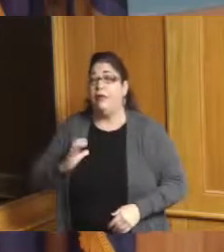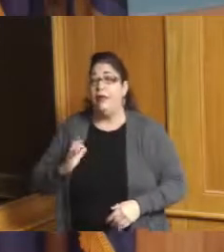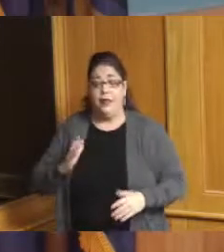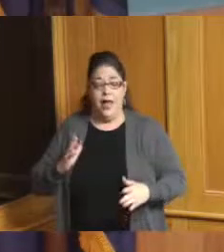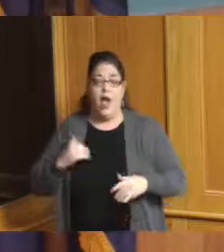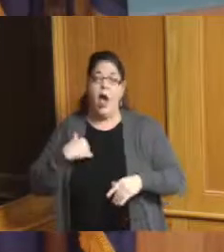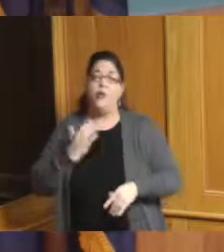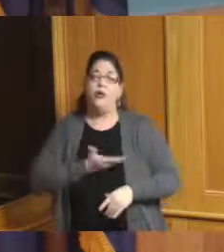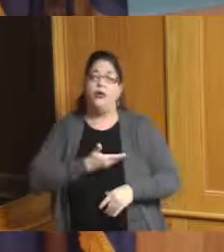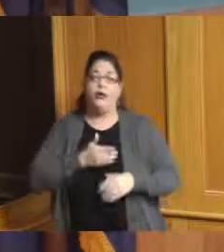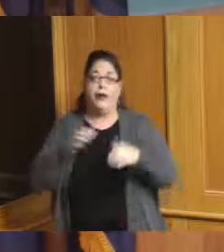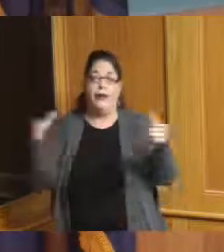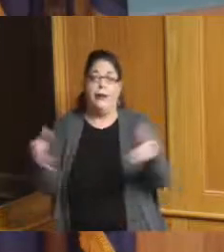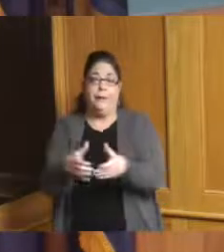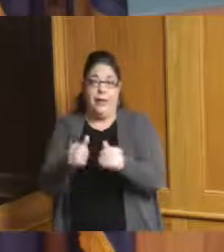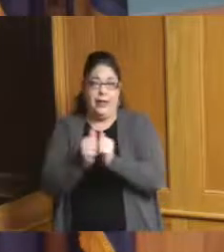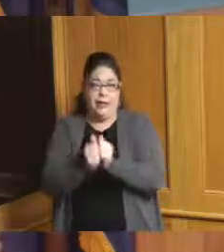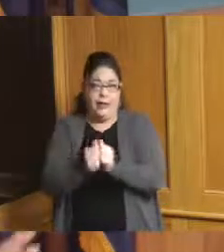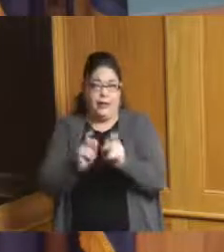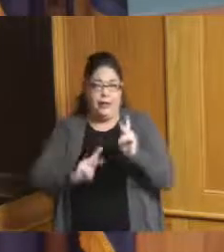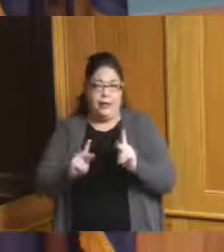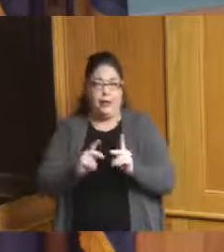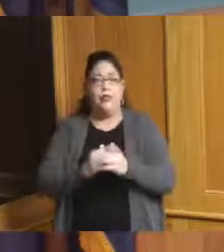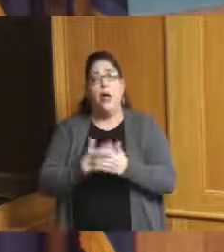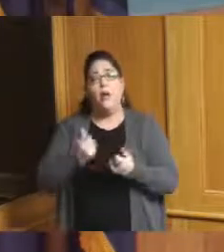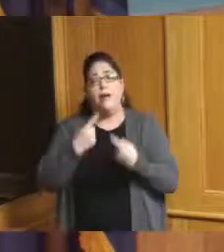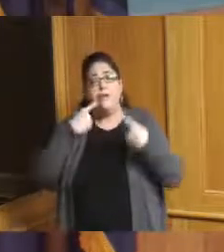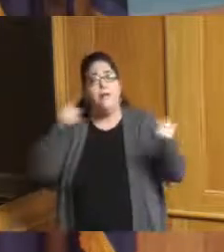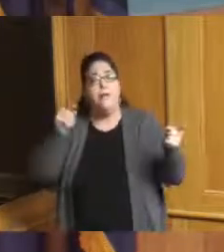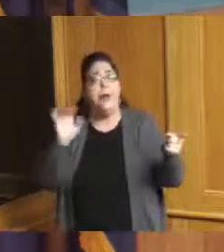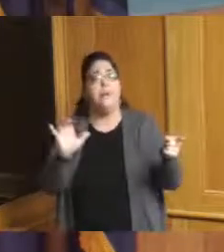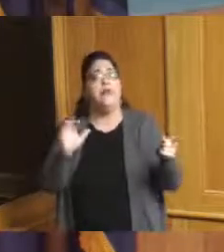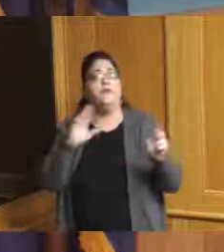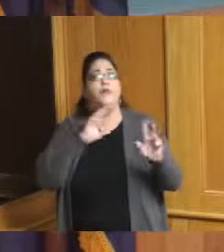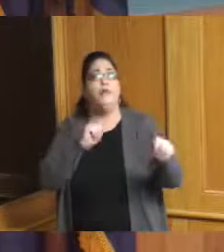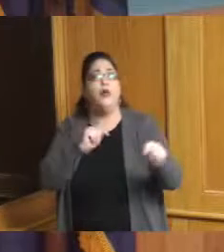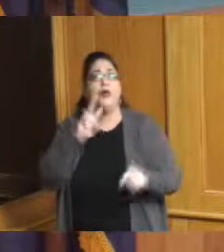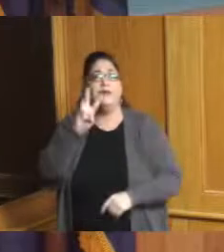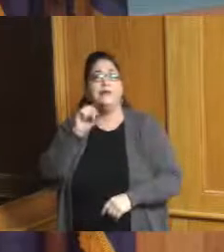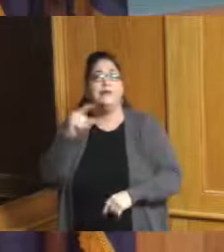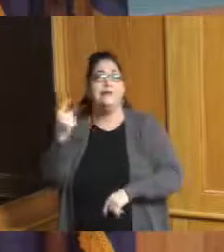a private report that gives to us but a public report of a 60-day plan just like we